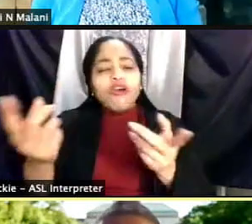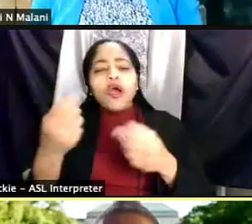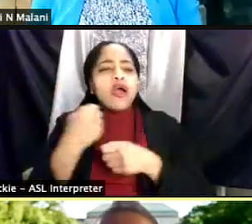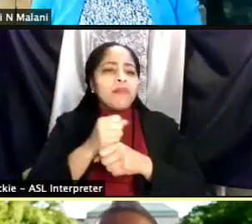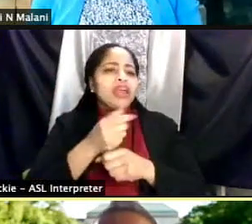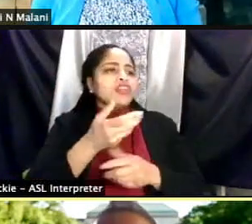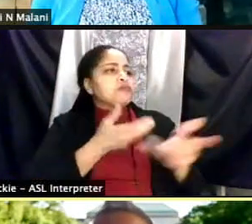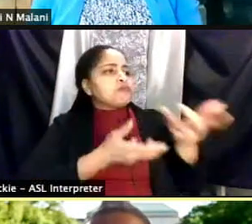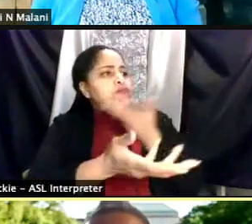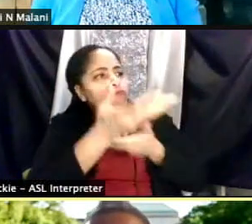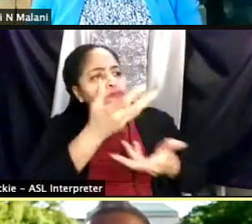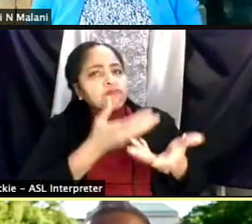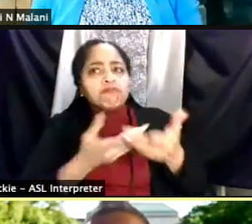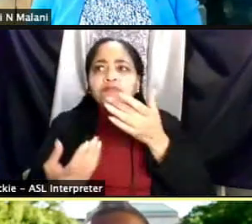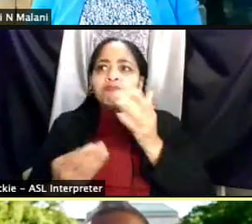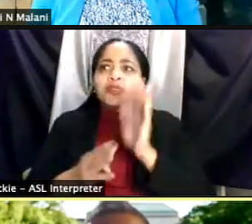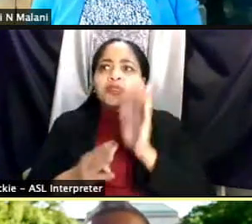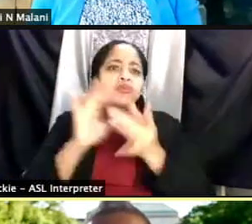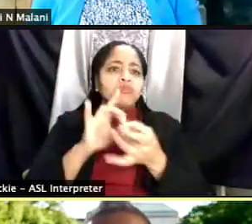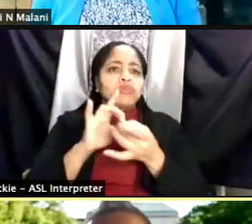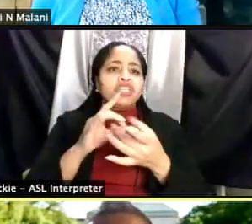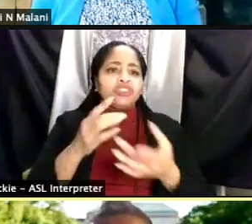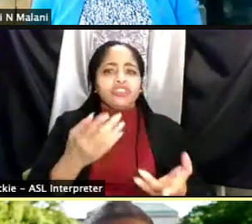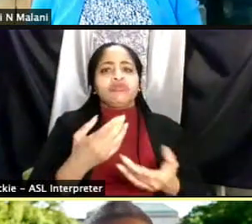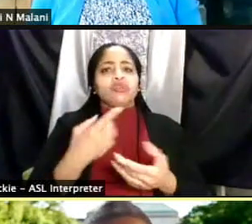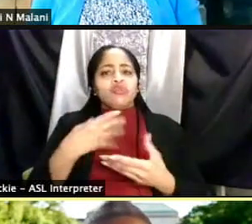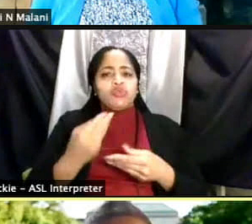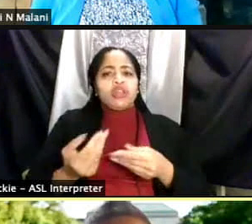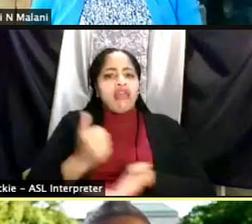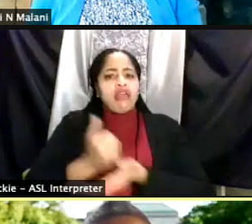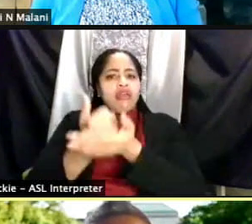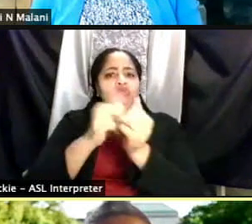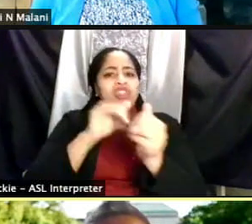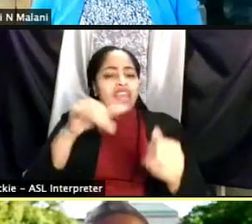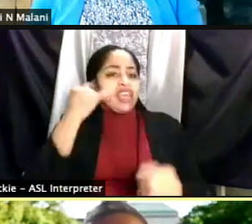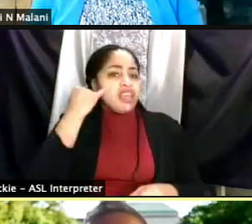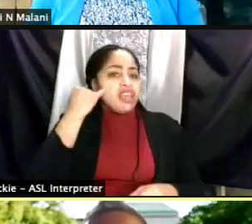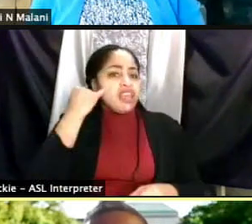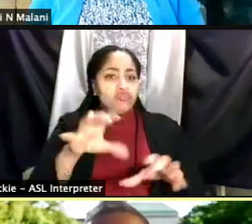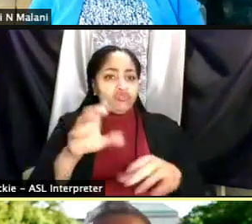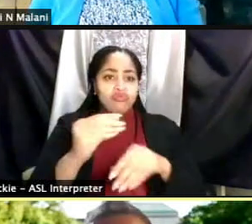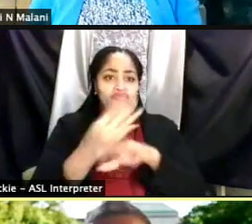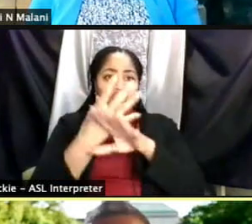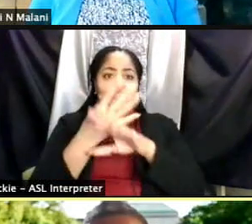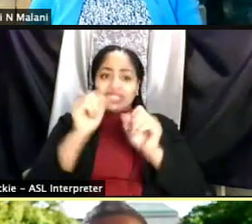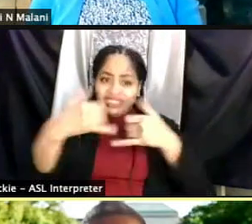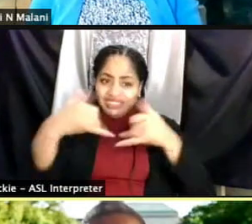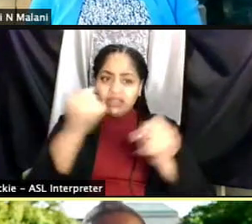But we wanna facilitate that for you. And if you're virtual, you can still make connections. There will also be specific outreach